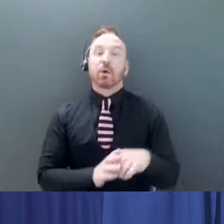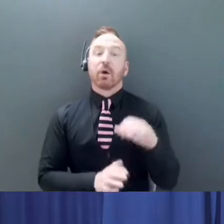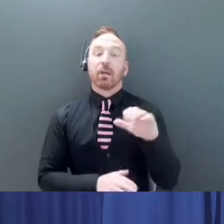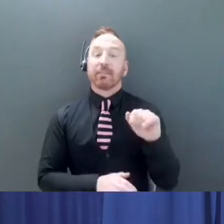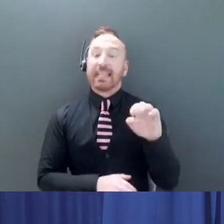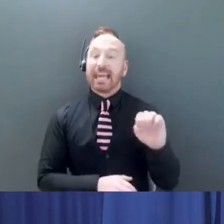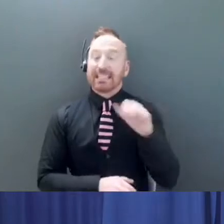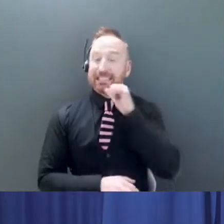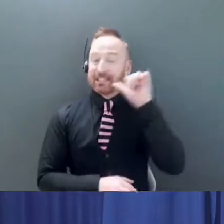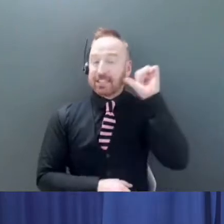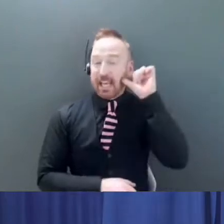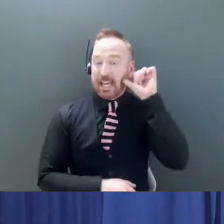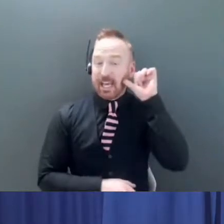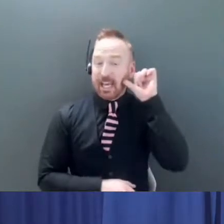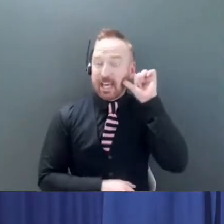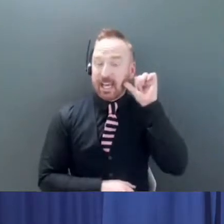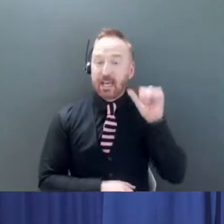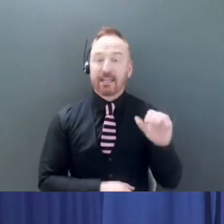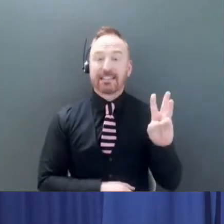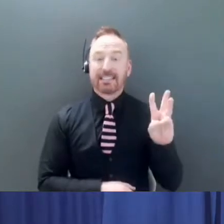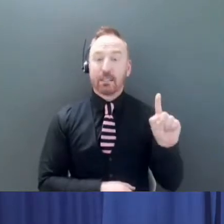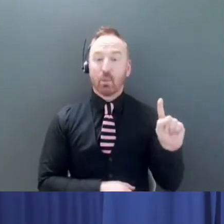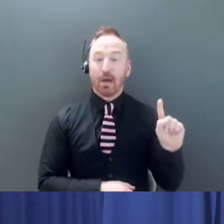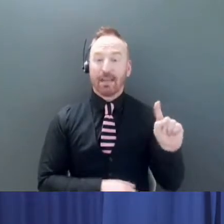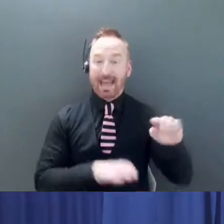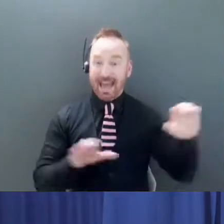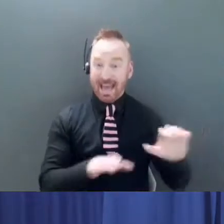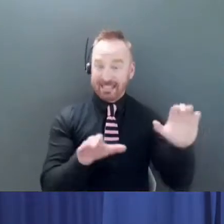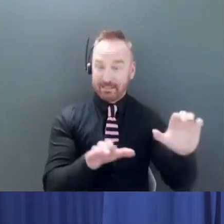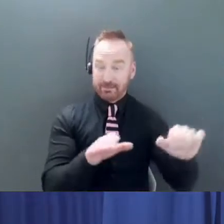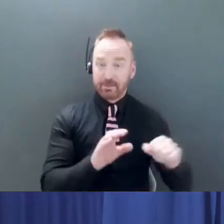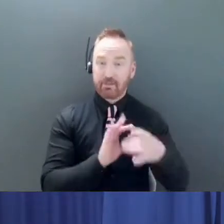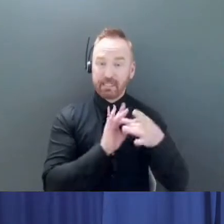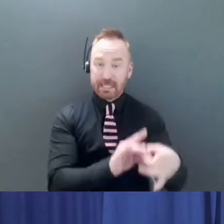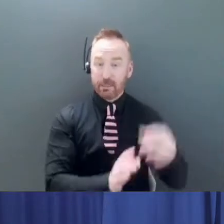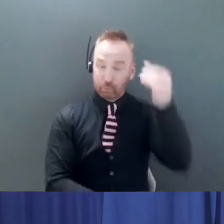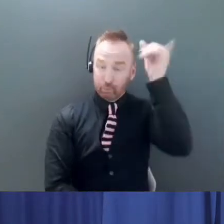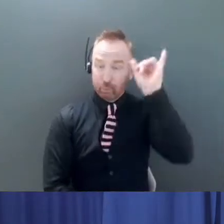COVID-19 in the territory. 481 people have recovered since